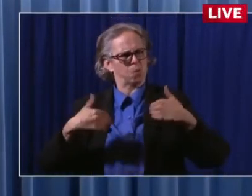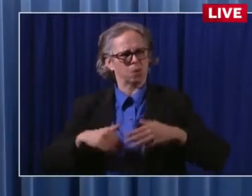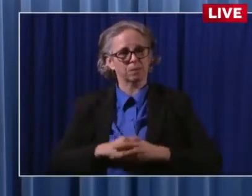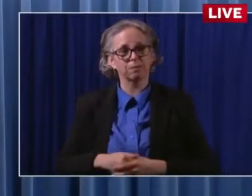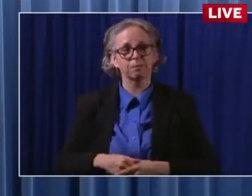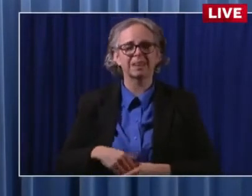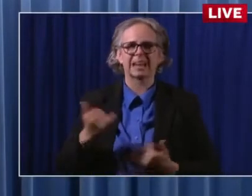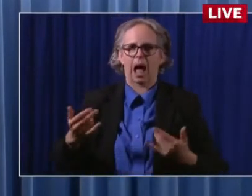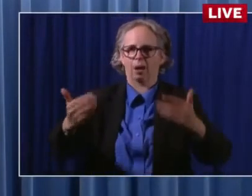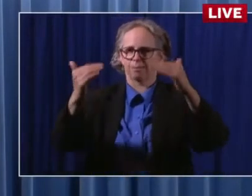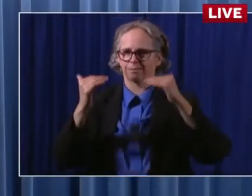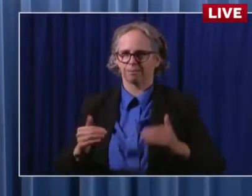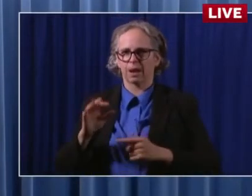TURNING TO FRANKLIN COUNTY.